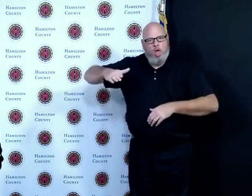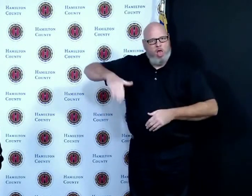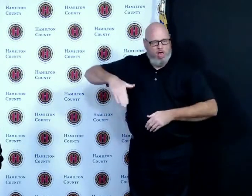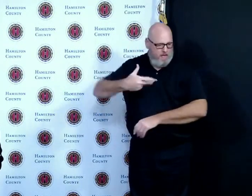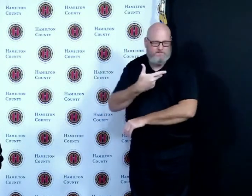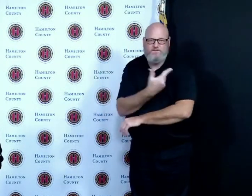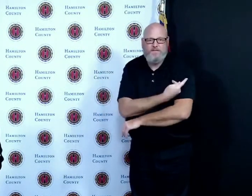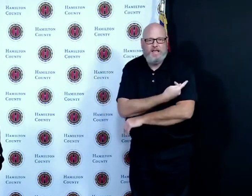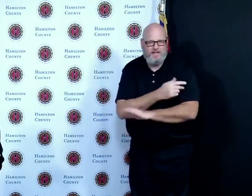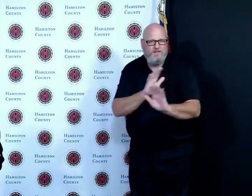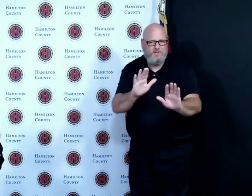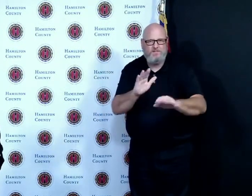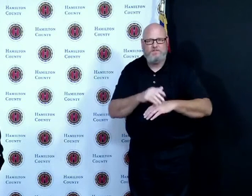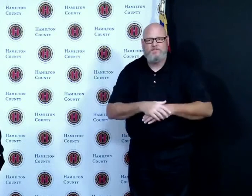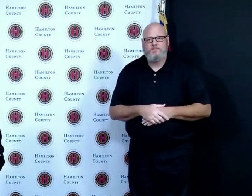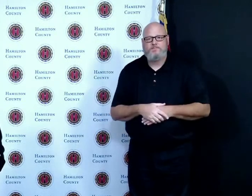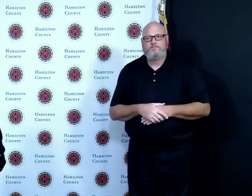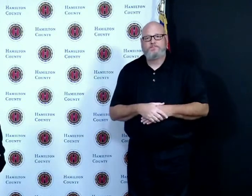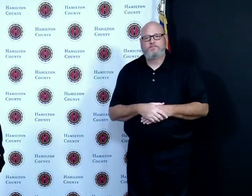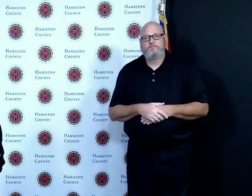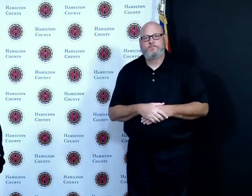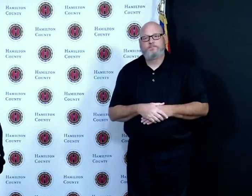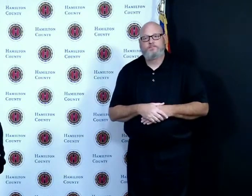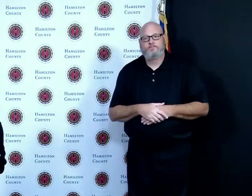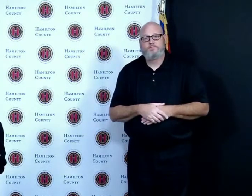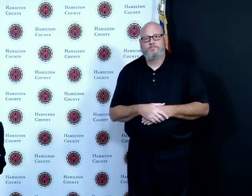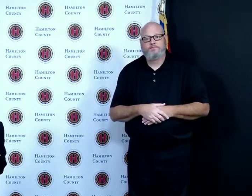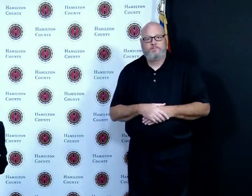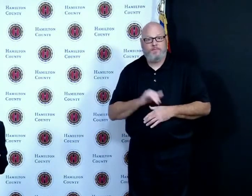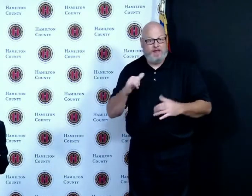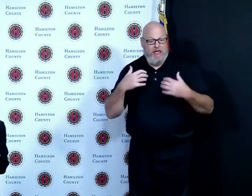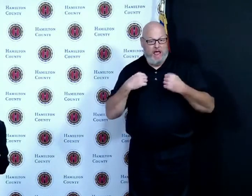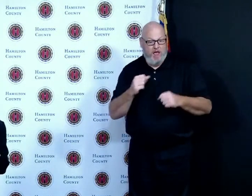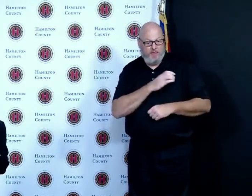so we're going to get to that next week we will have some graphics to remind us where